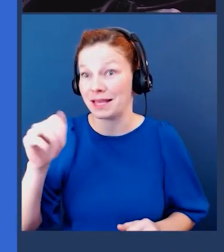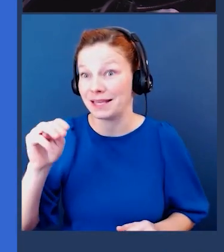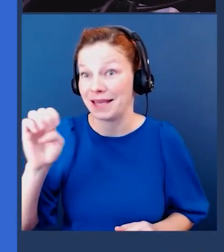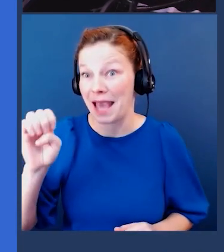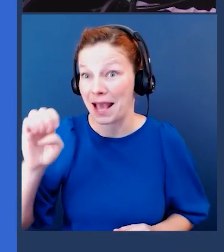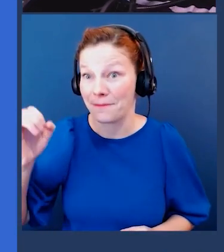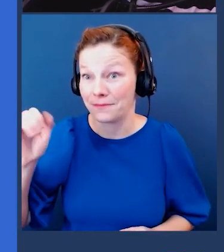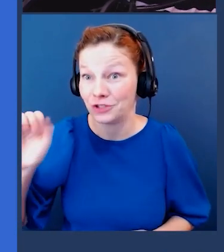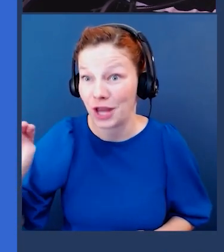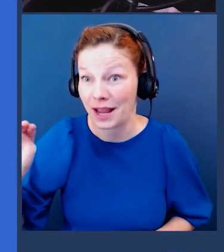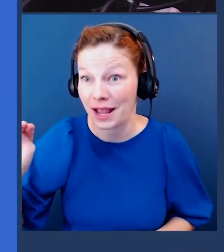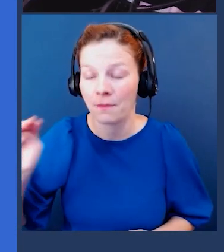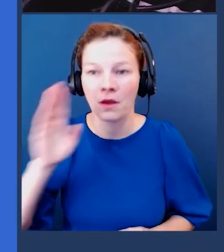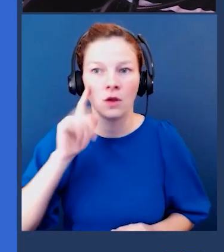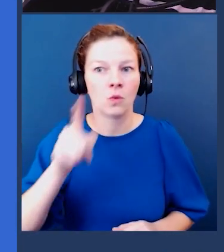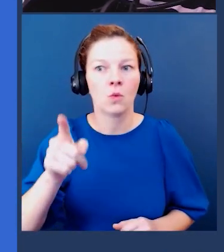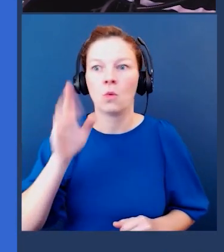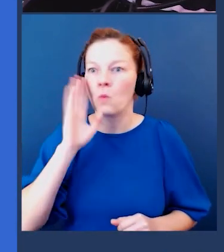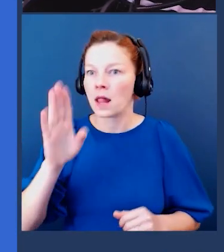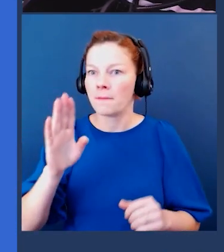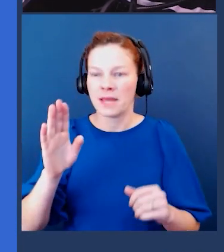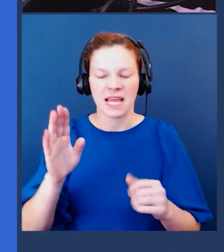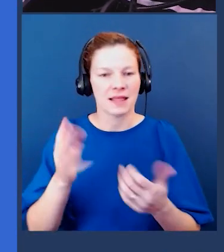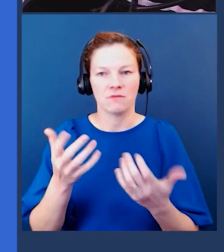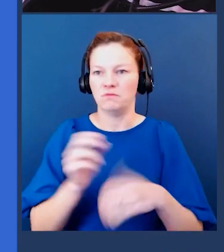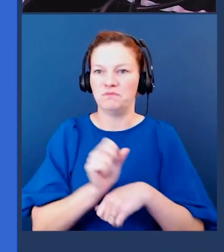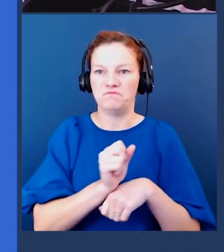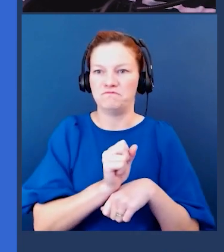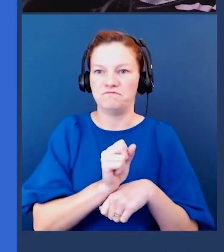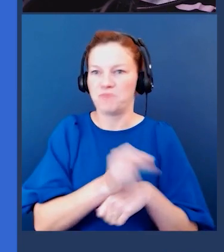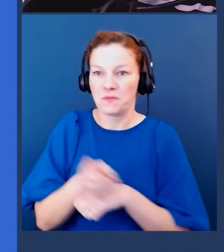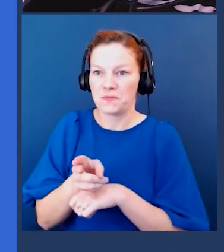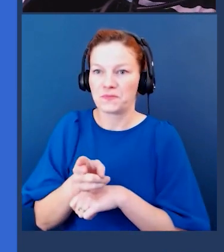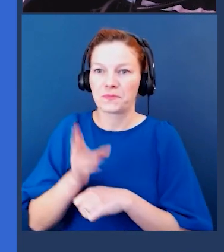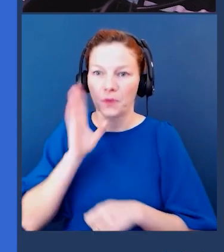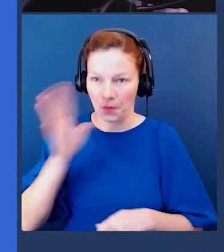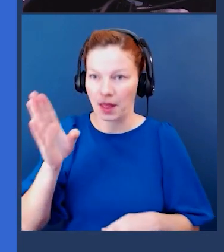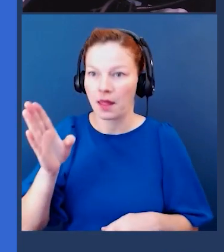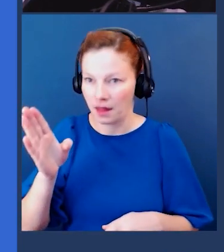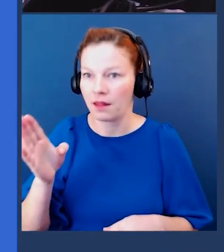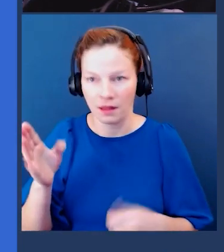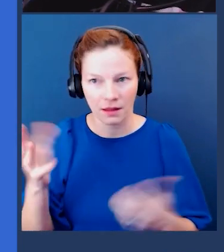jam with that kind of platform to help you out. Store. I'm going to show you example of that.